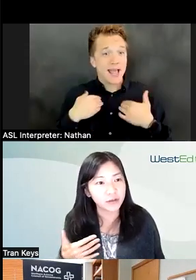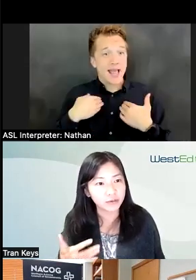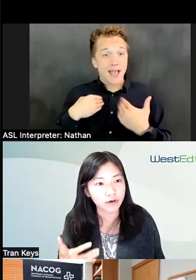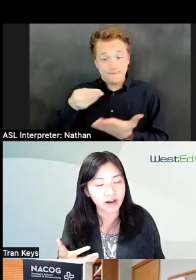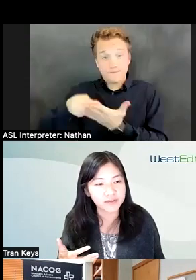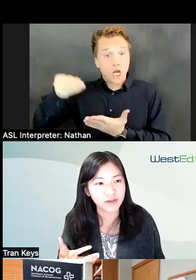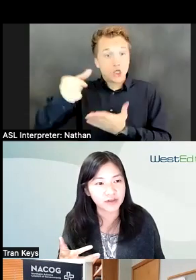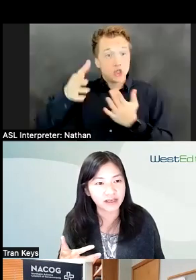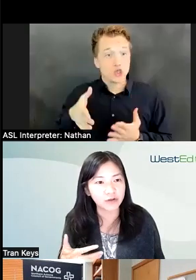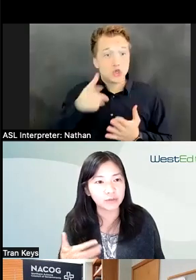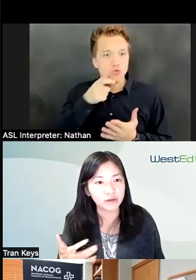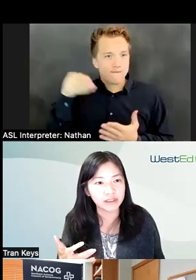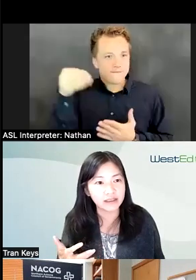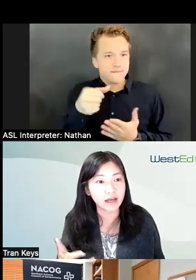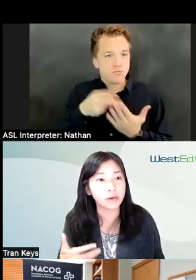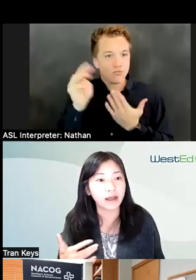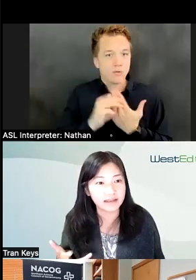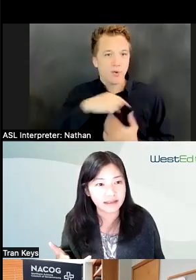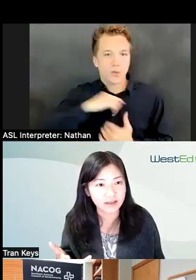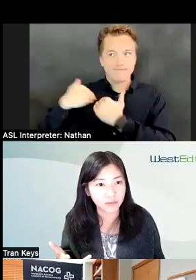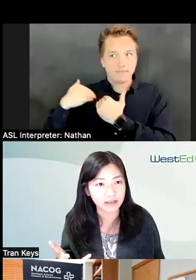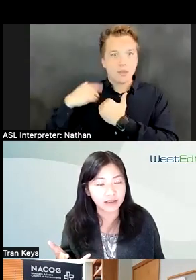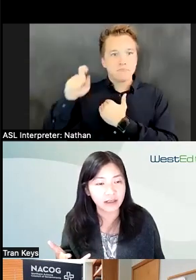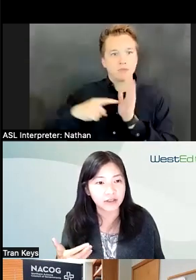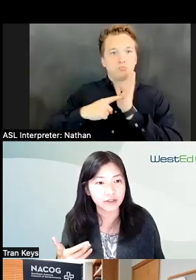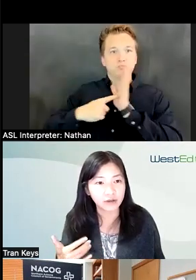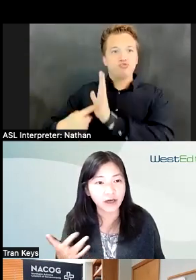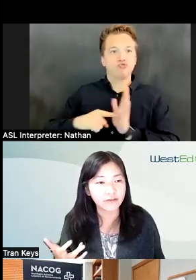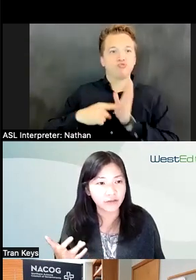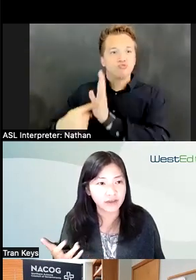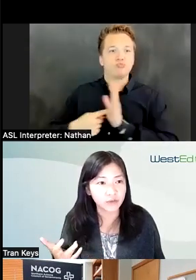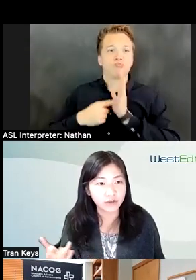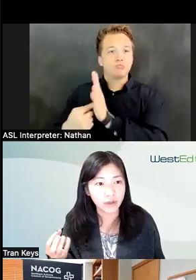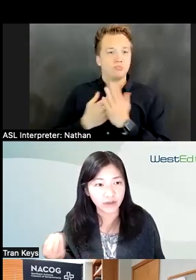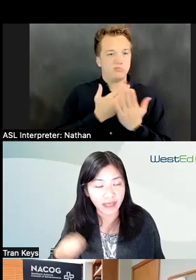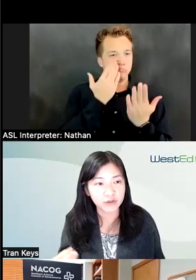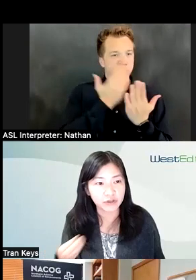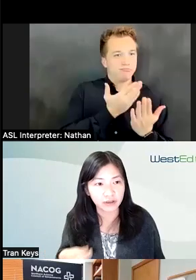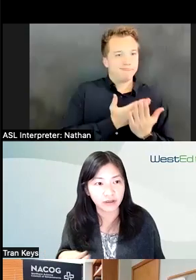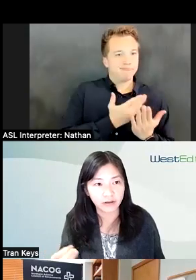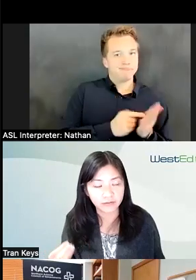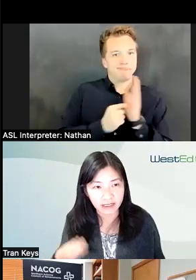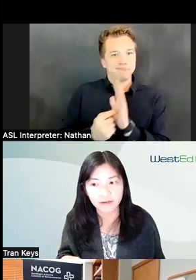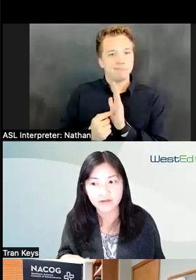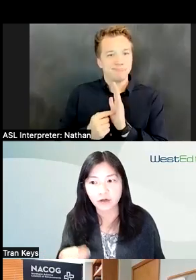programs, and there's an accountability, a compliance aspect, to a lot of the things we do that we have to capture data.